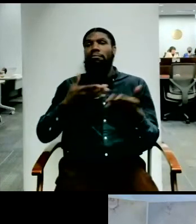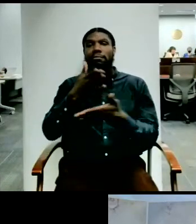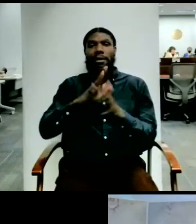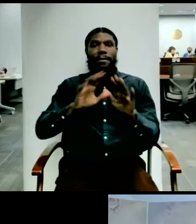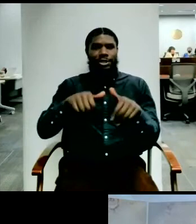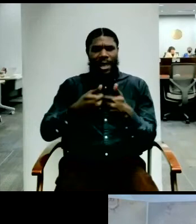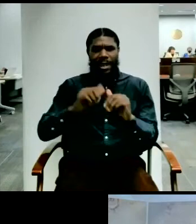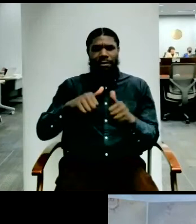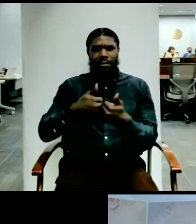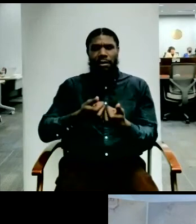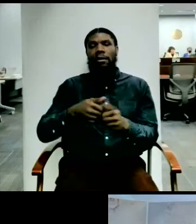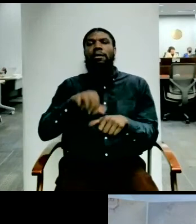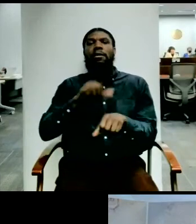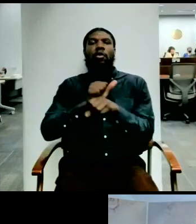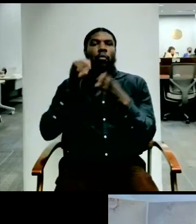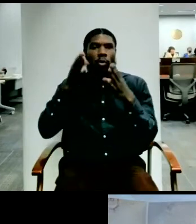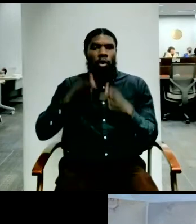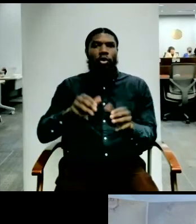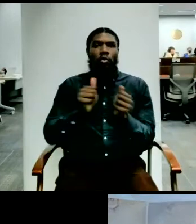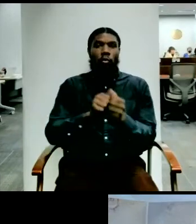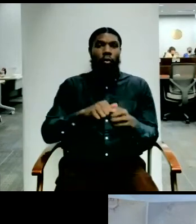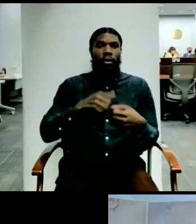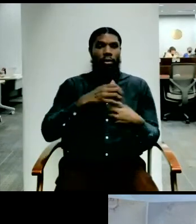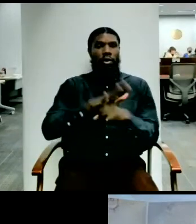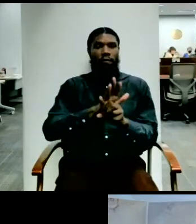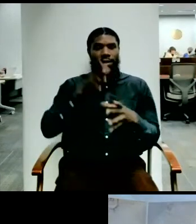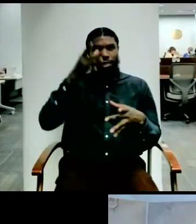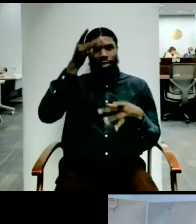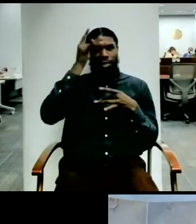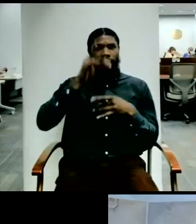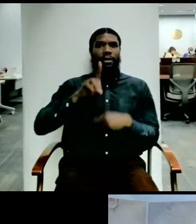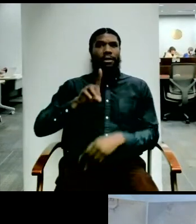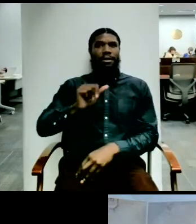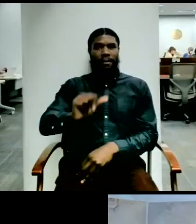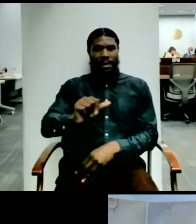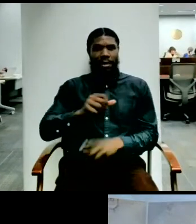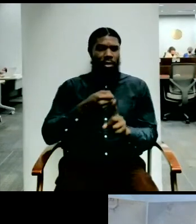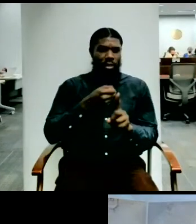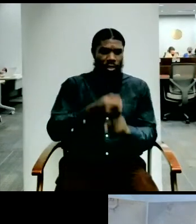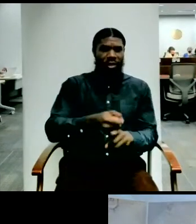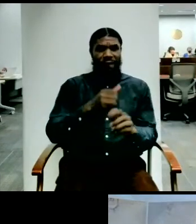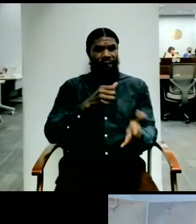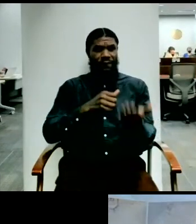challenges that workers with COVID related disabilities um face in the workplace.